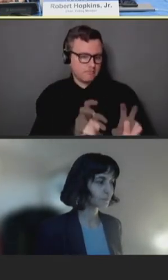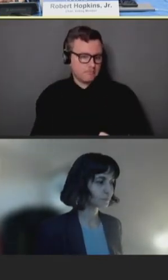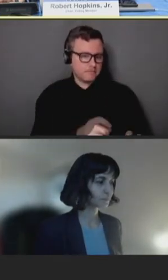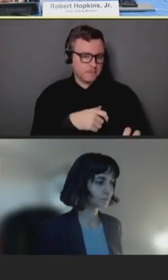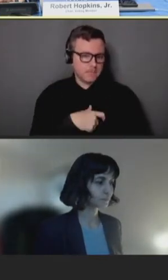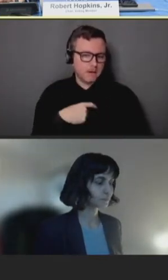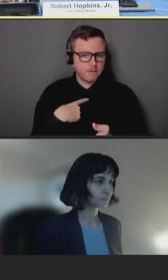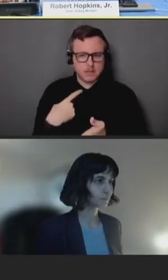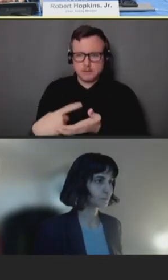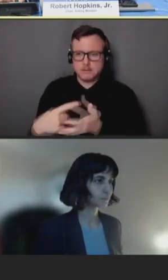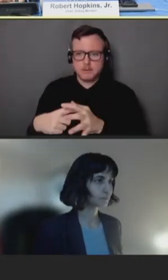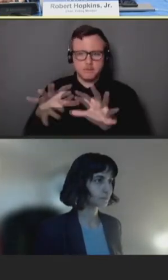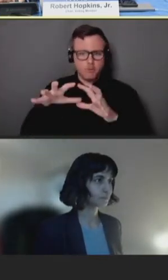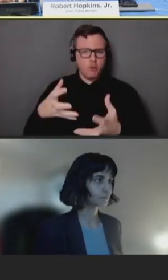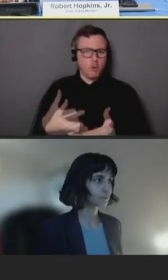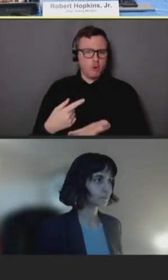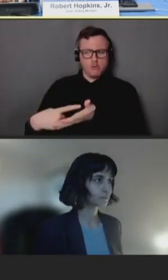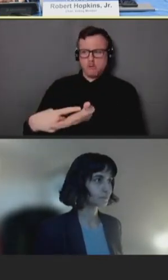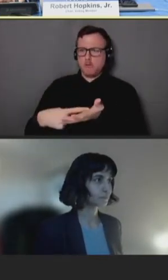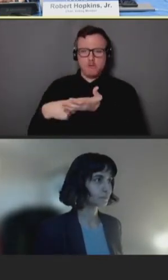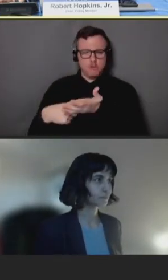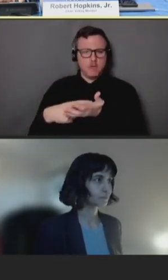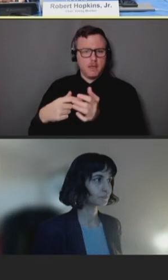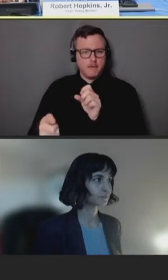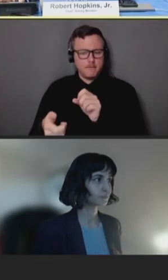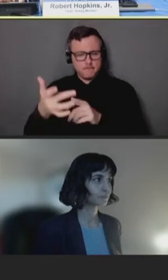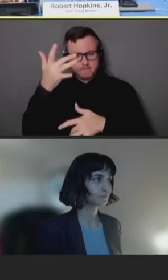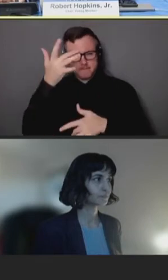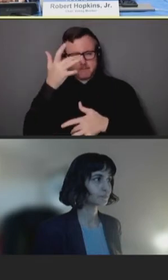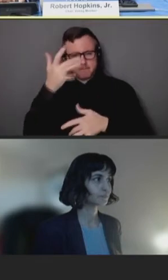discussions on vaccine safety during the early part of this 21st century.